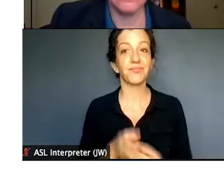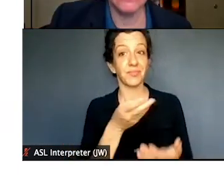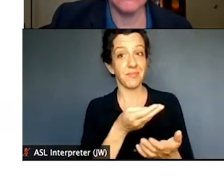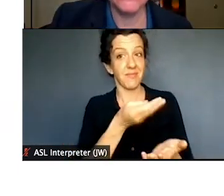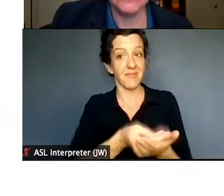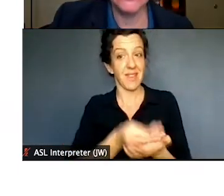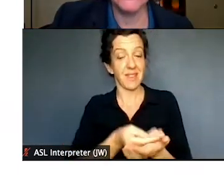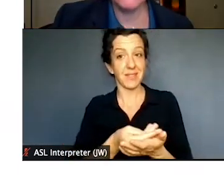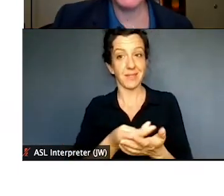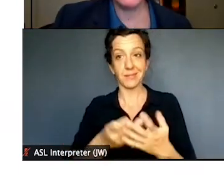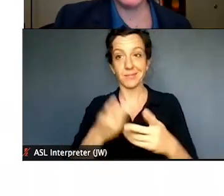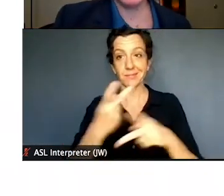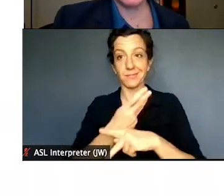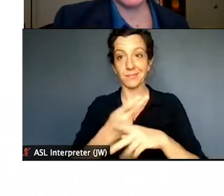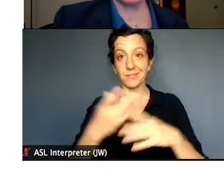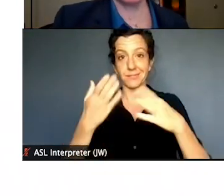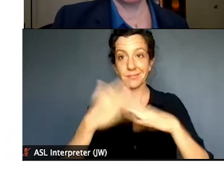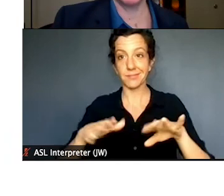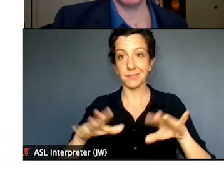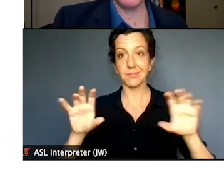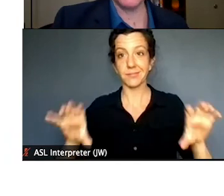Okay, do we know the position of the California Department of Public Health?